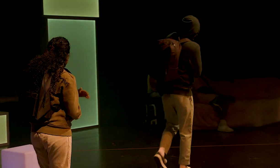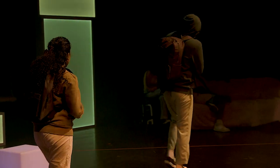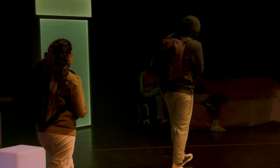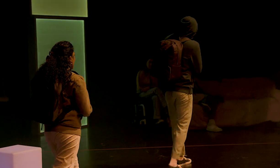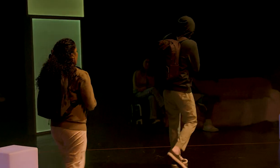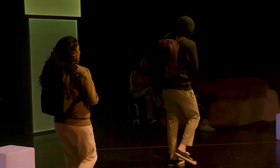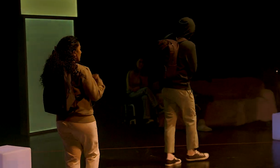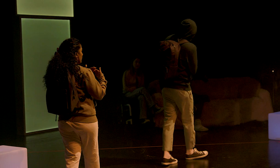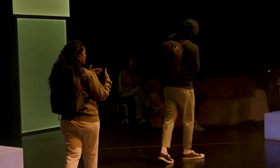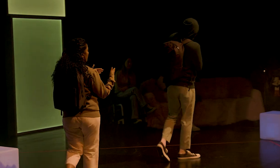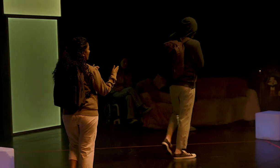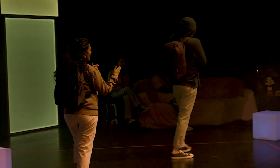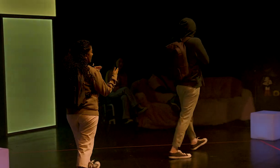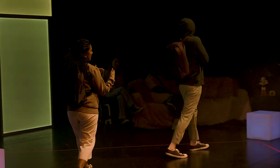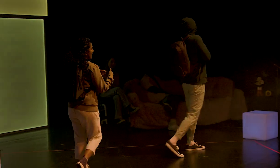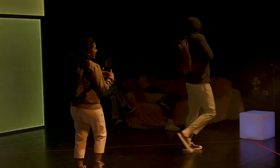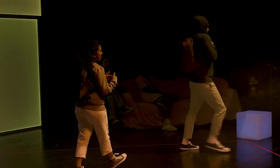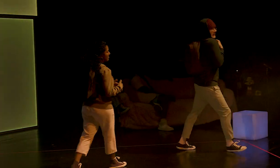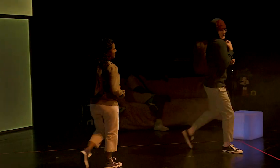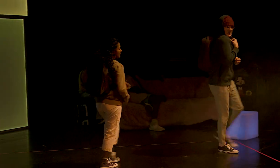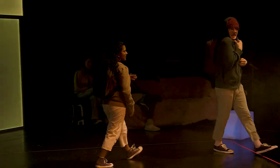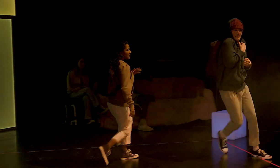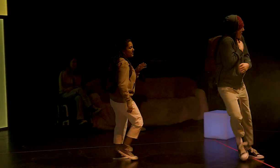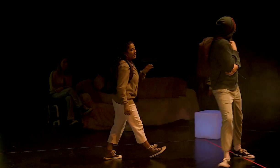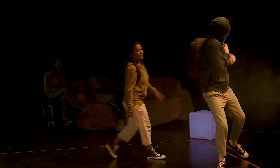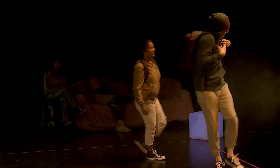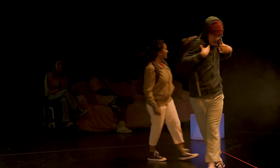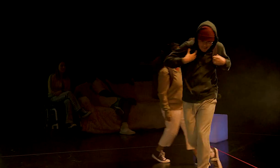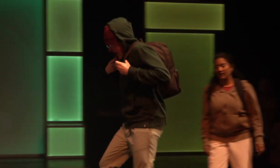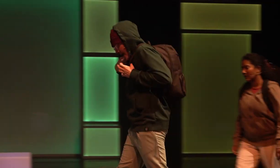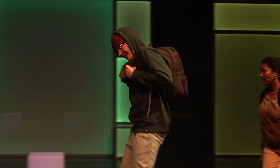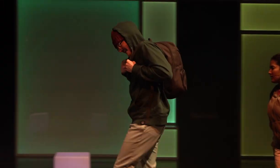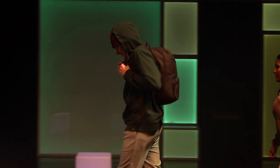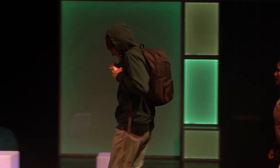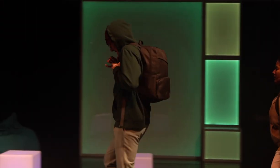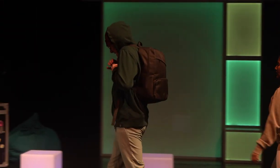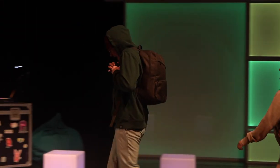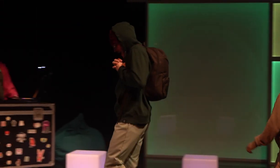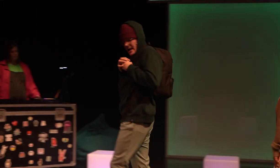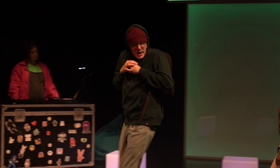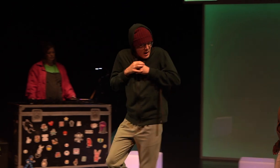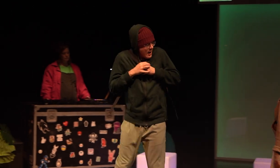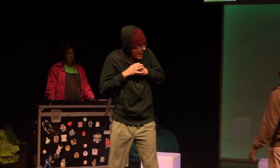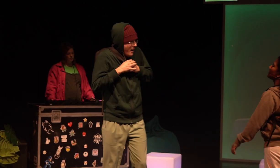and get to the door and we keep on walking.